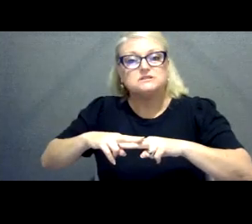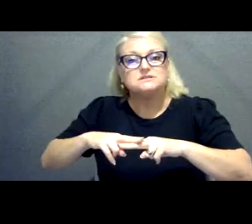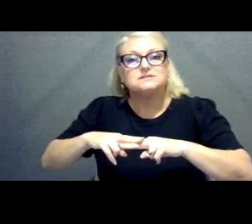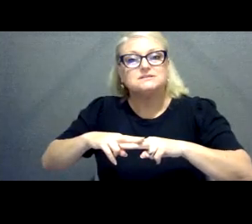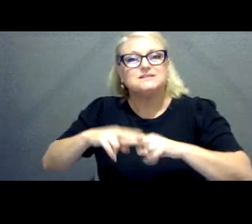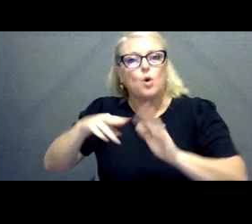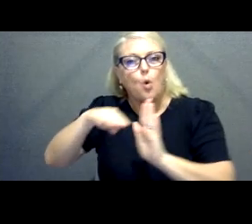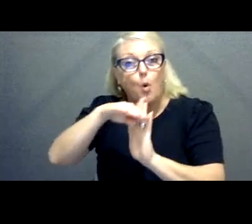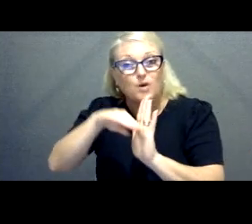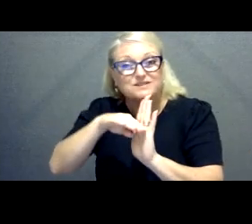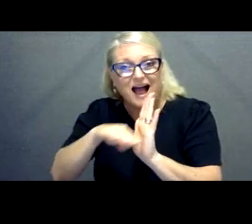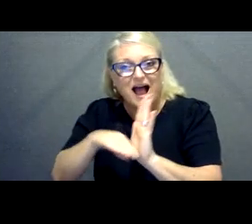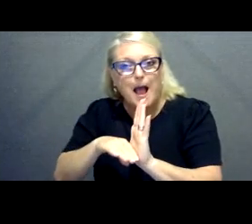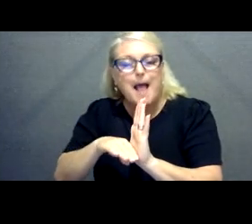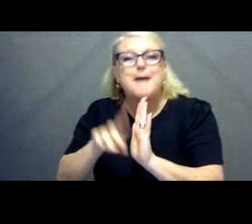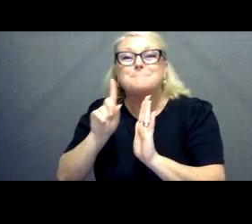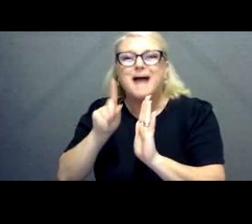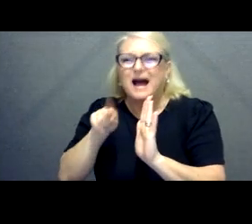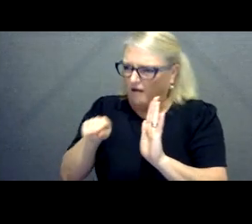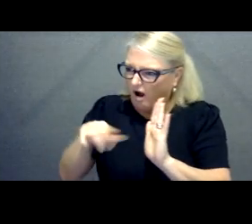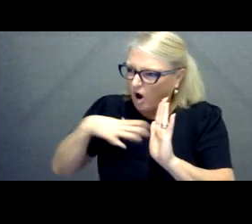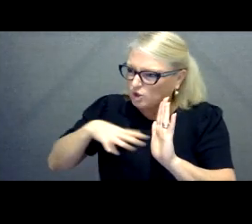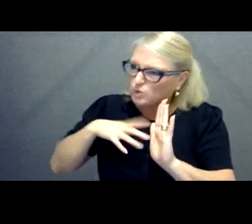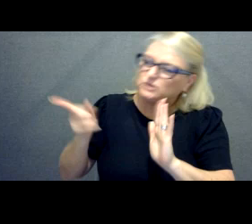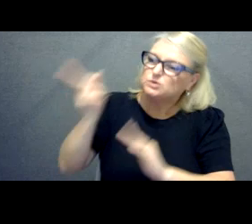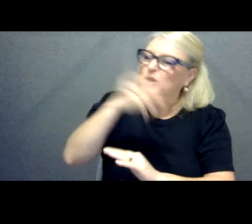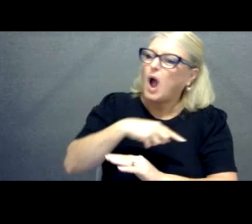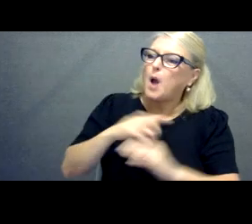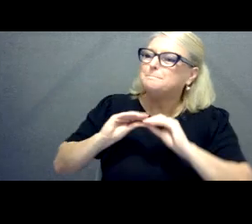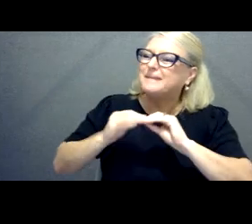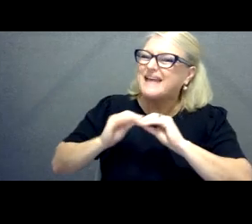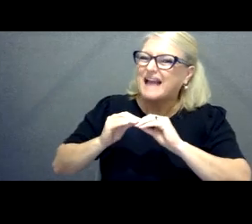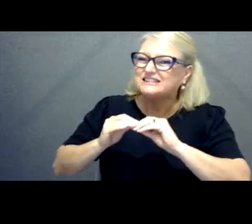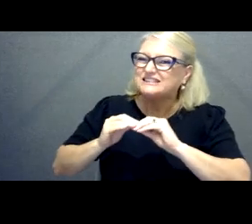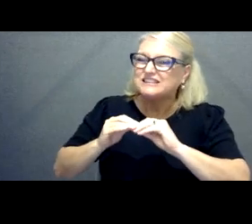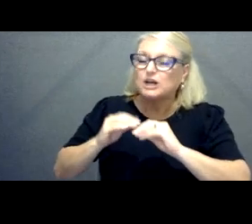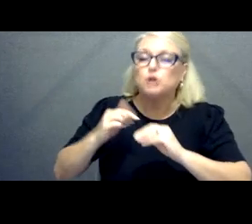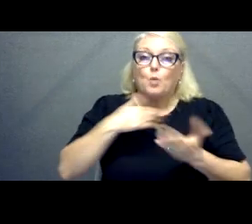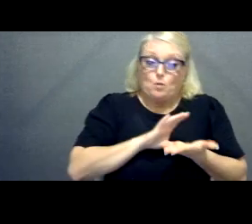mediation first before they can go to court so it is really important to check that letter and again